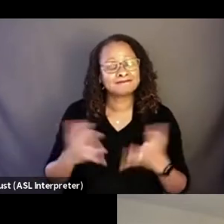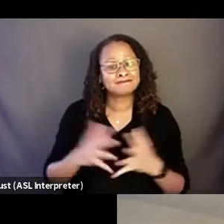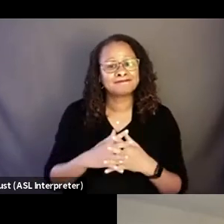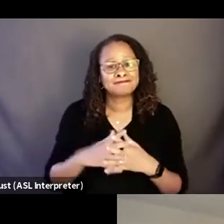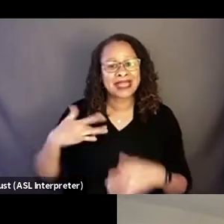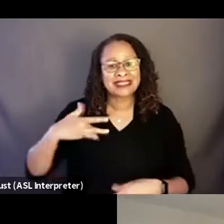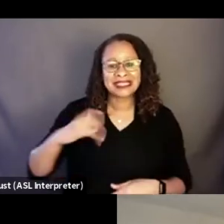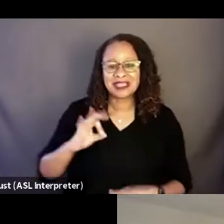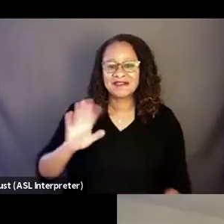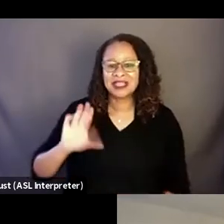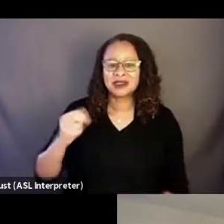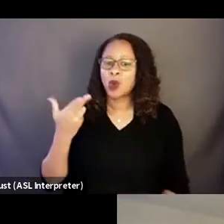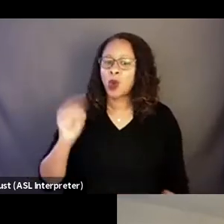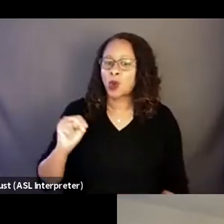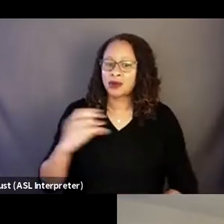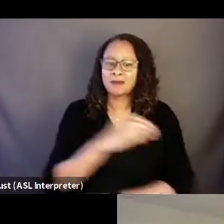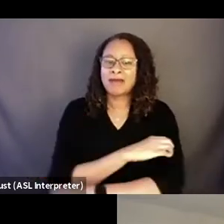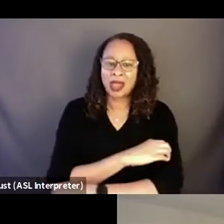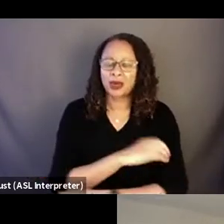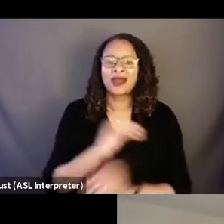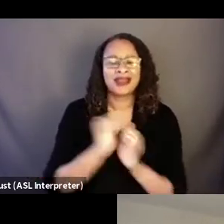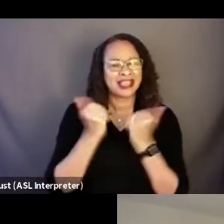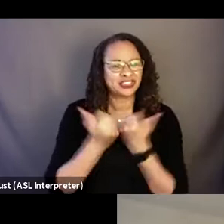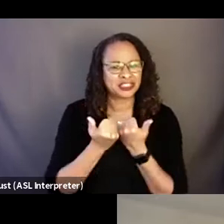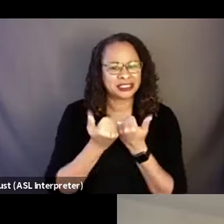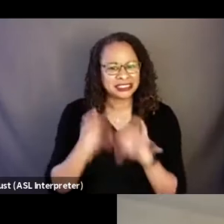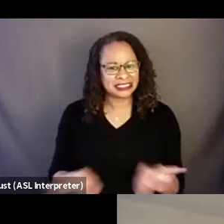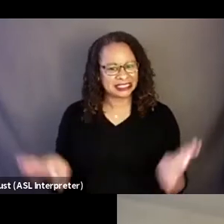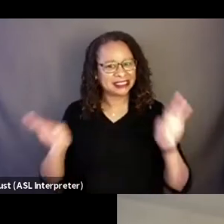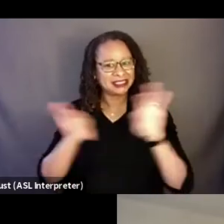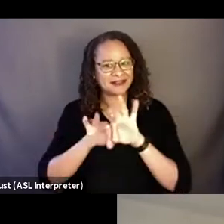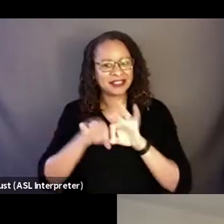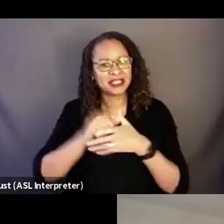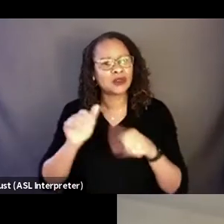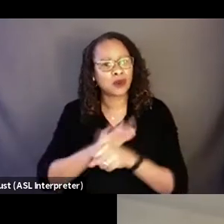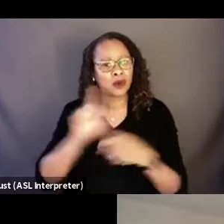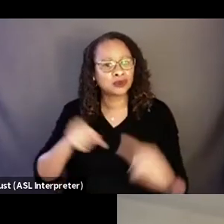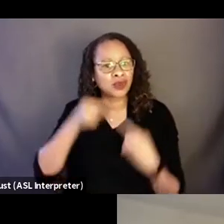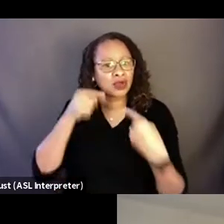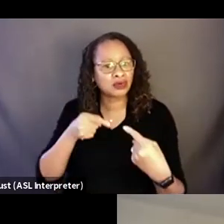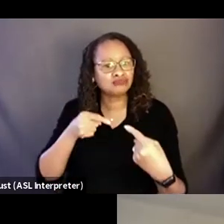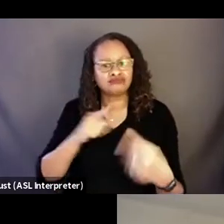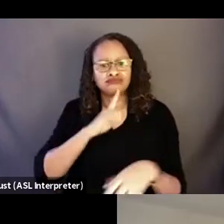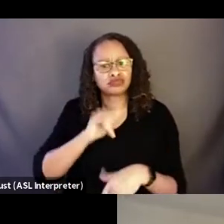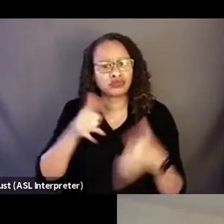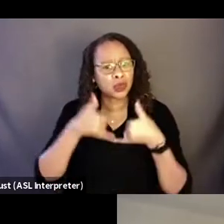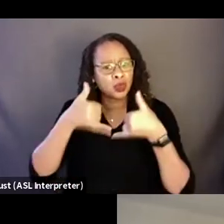the sense of his own kind of power and agency and significance in this whole struggle. And that was really rewarding to hear.